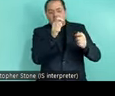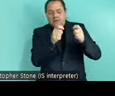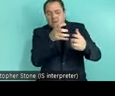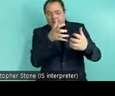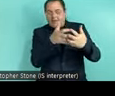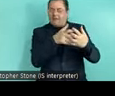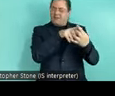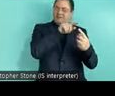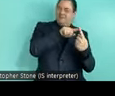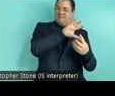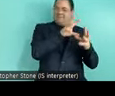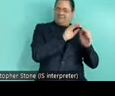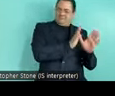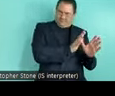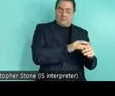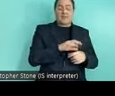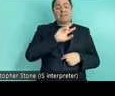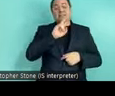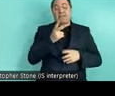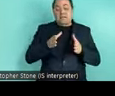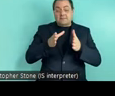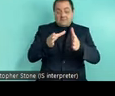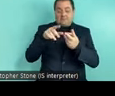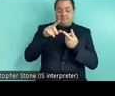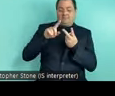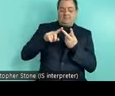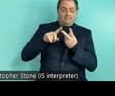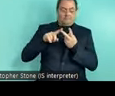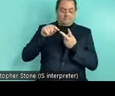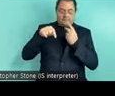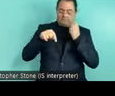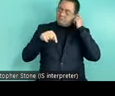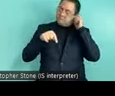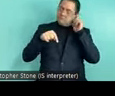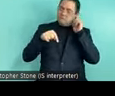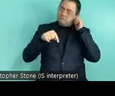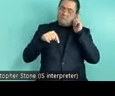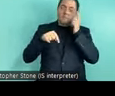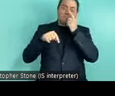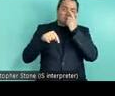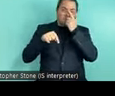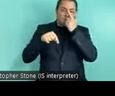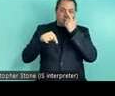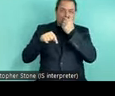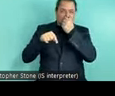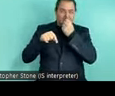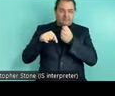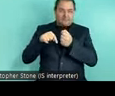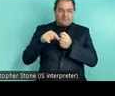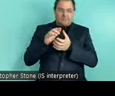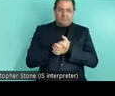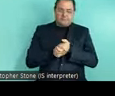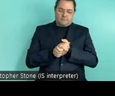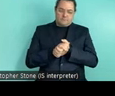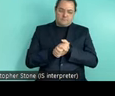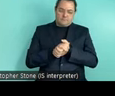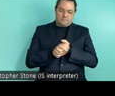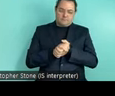15:05:28 The second part of what we, you know, decided to do as as part of our game plan